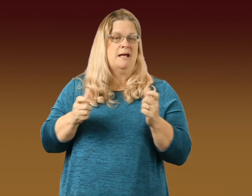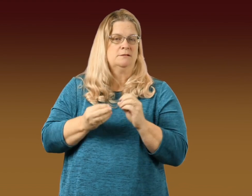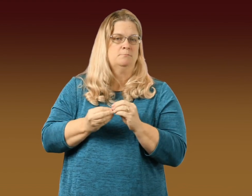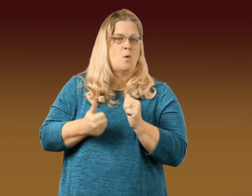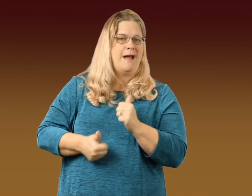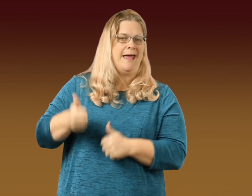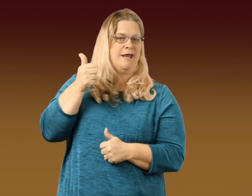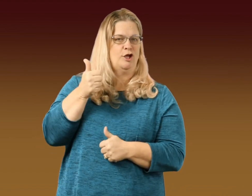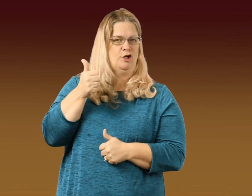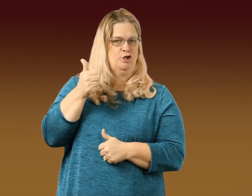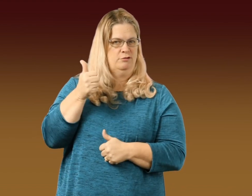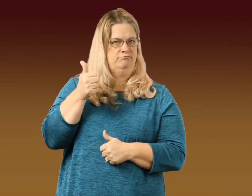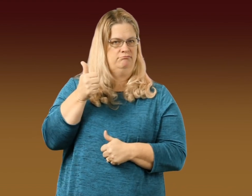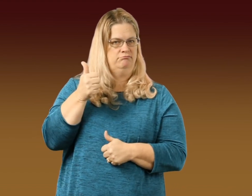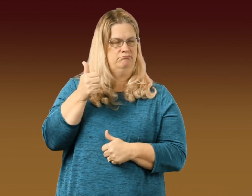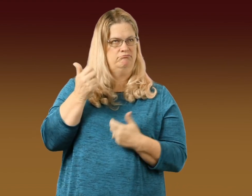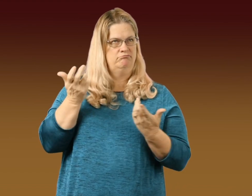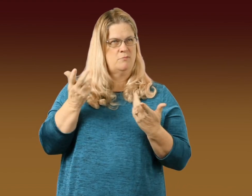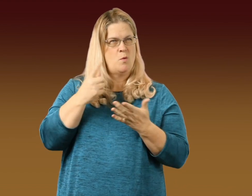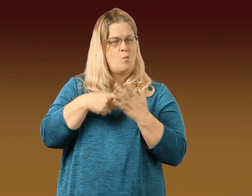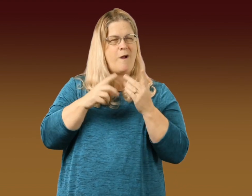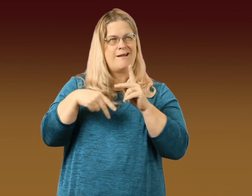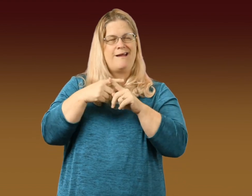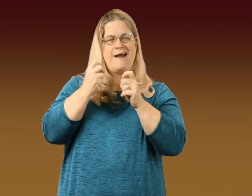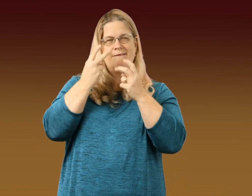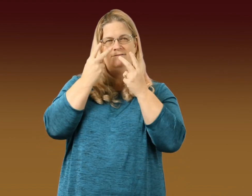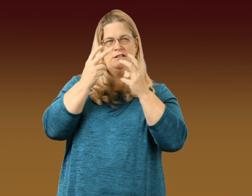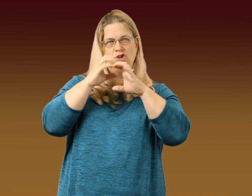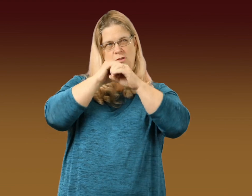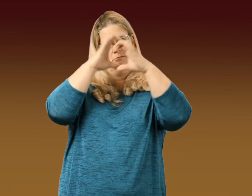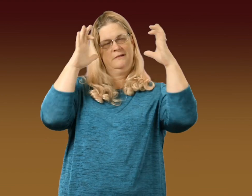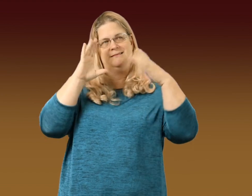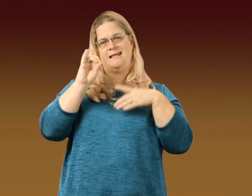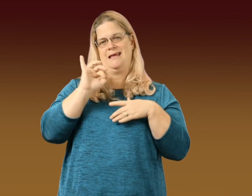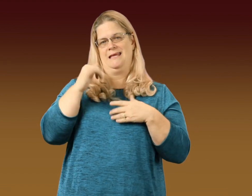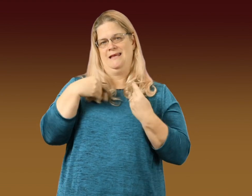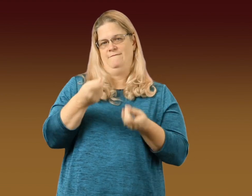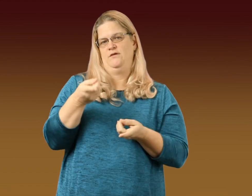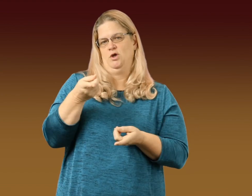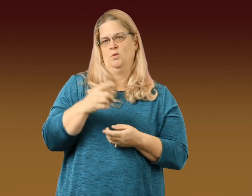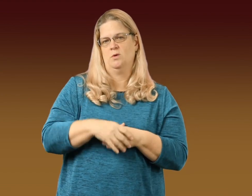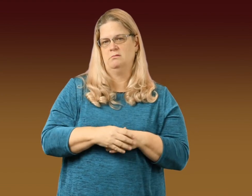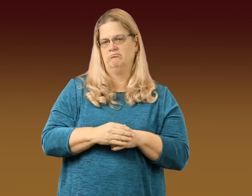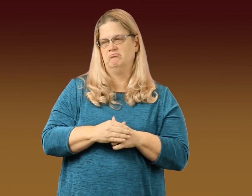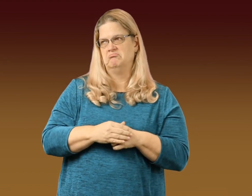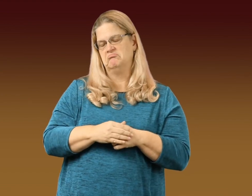we can assume that the percentage is much greater. What kind of vision does that give you?